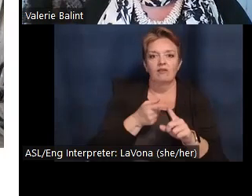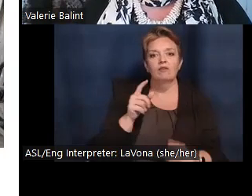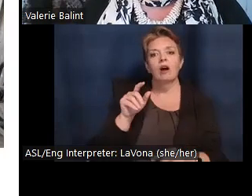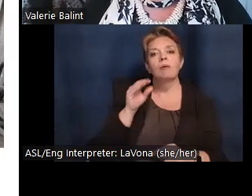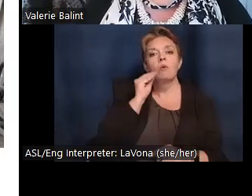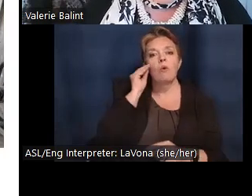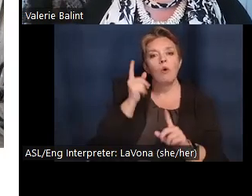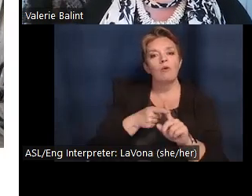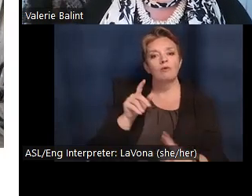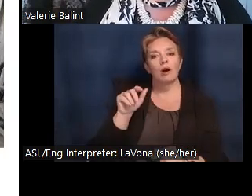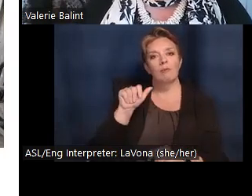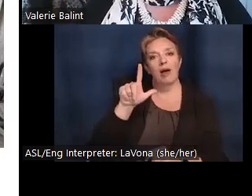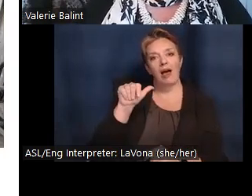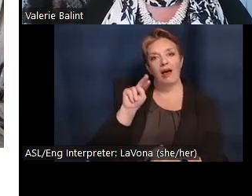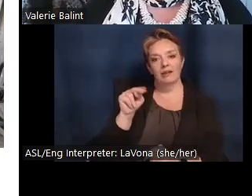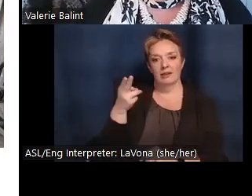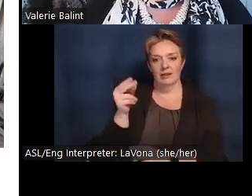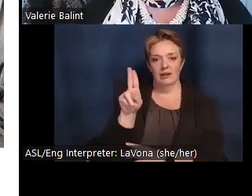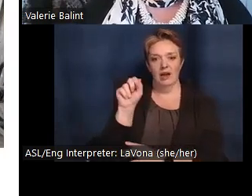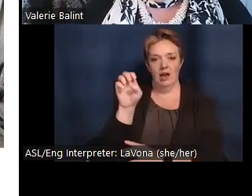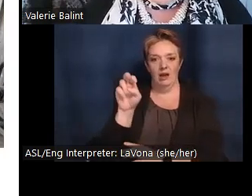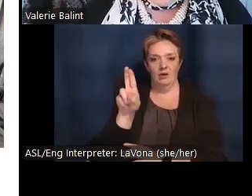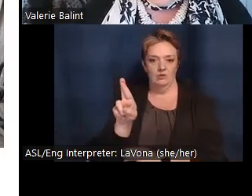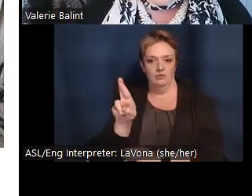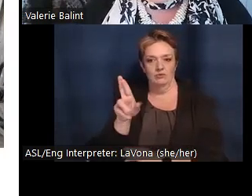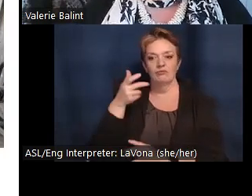Enjoy the mountain vistas and inhale the scent of the juniper pines